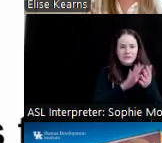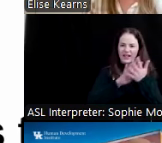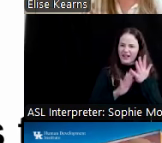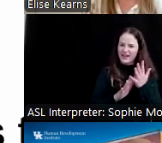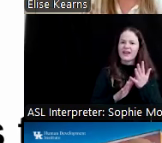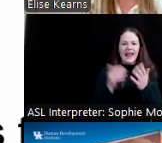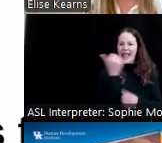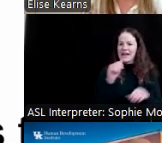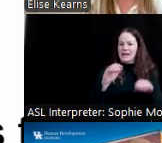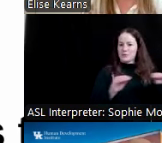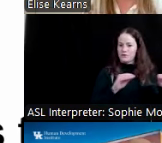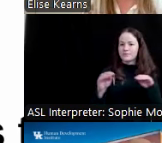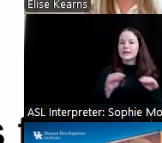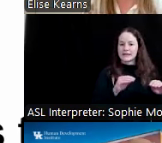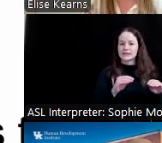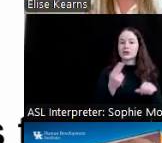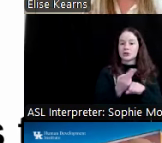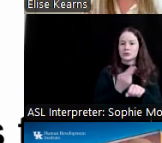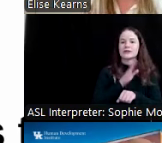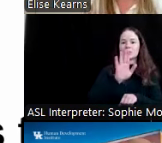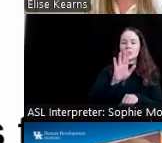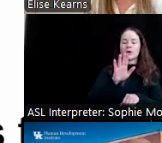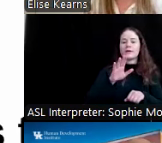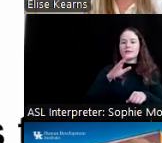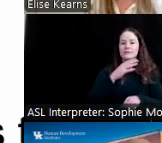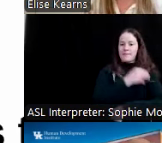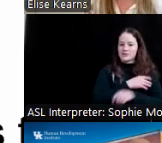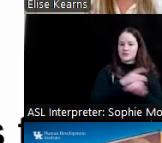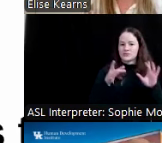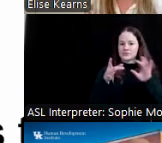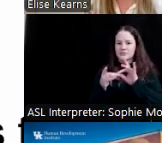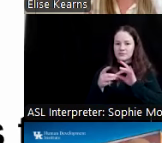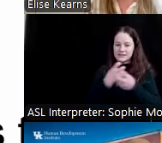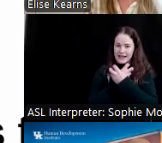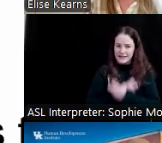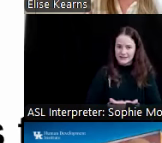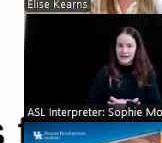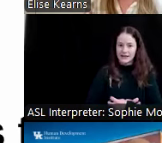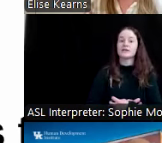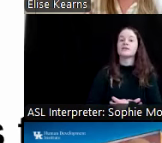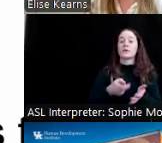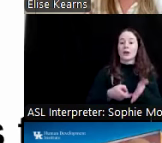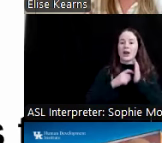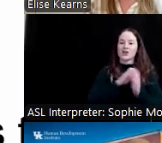that's generated by skeletal muscles that requires energy above a resting level. So that that's helpful to know